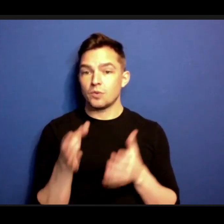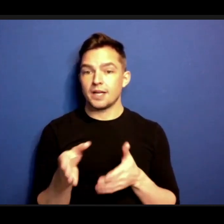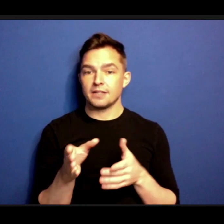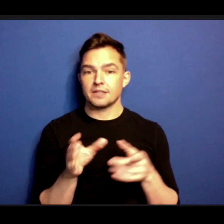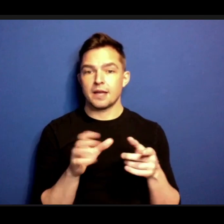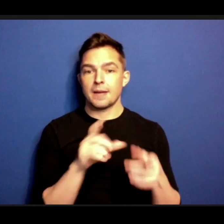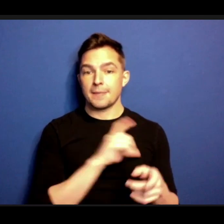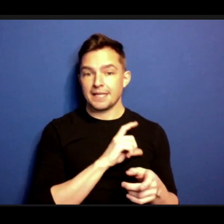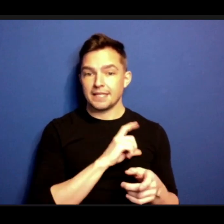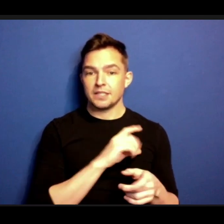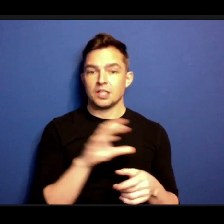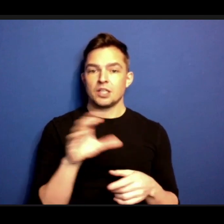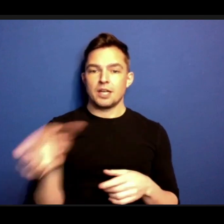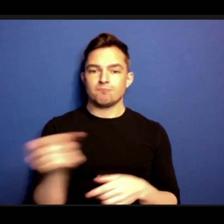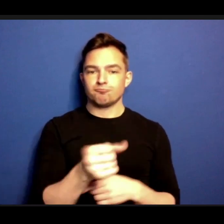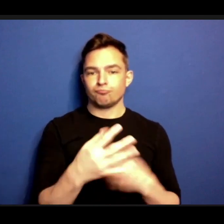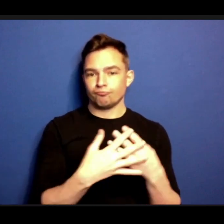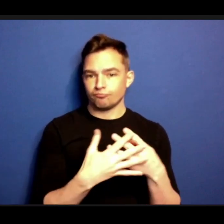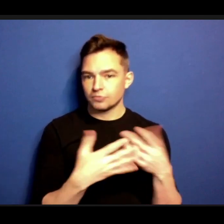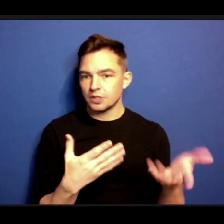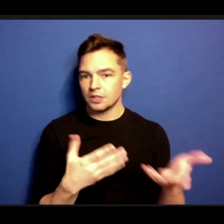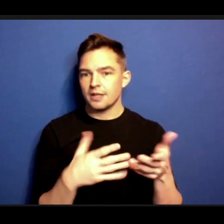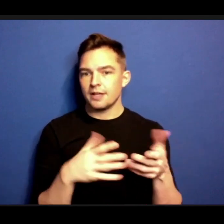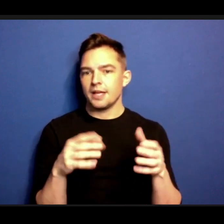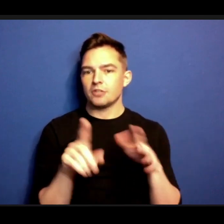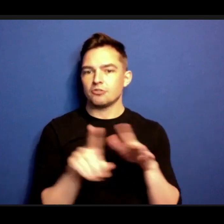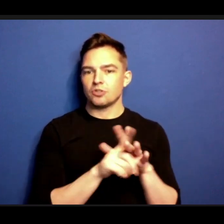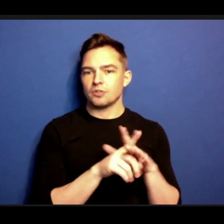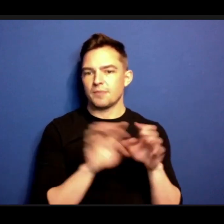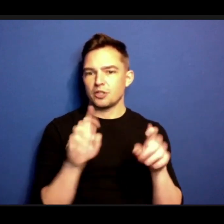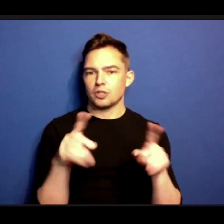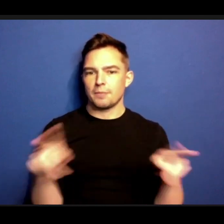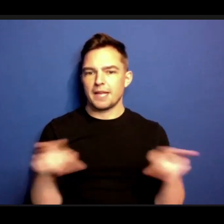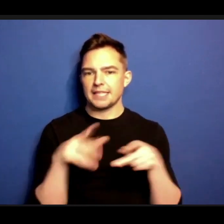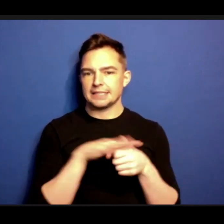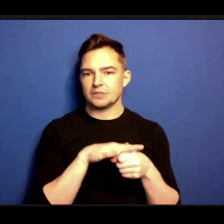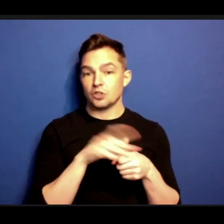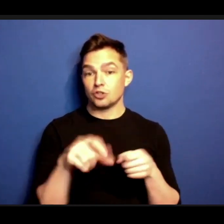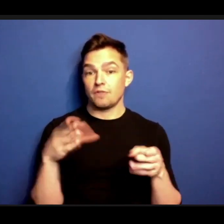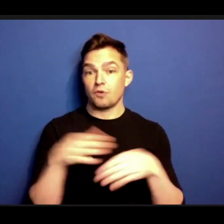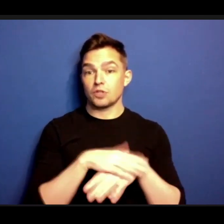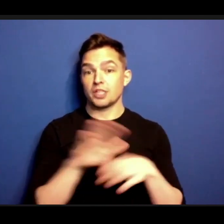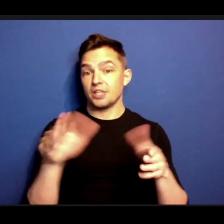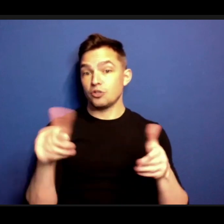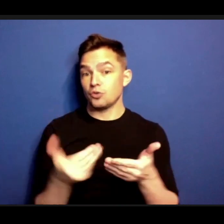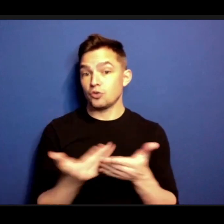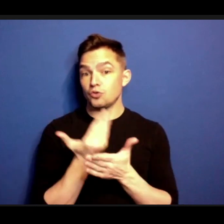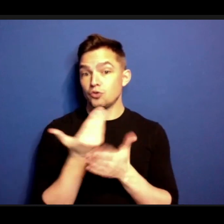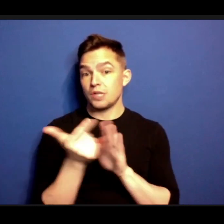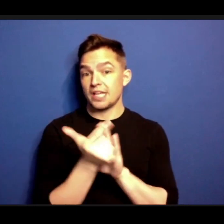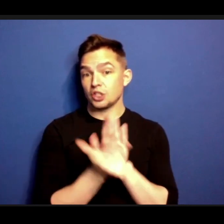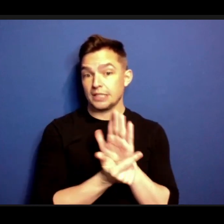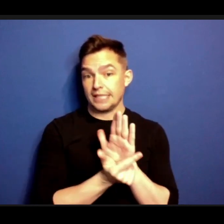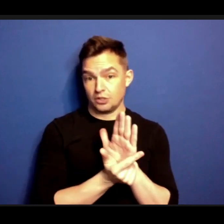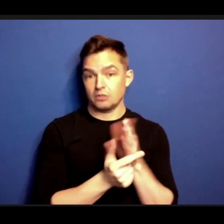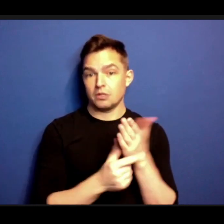educational spaces shows up. Should the focus be on introducing new legislation, amendments